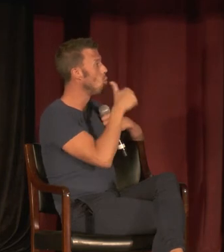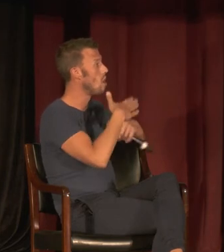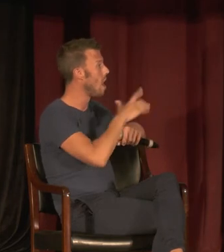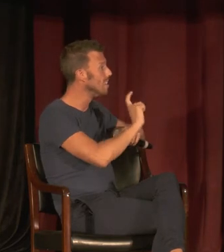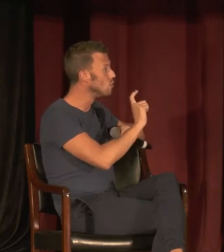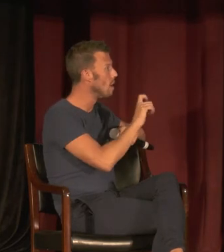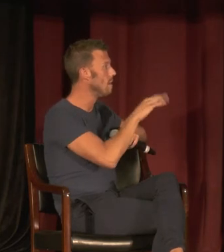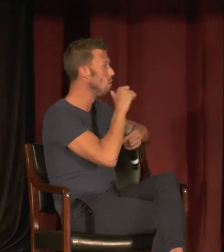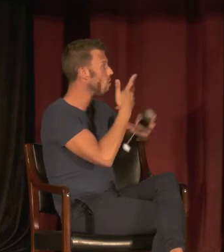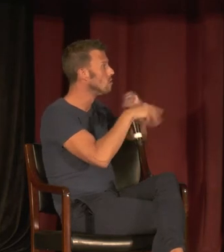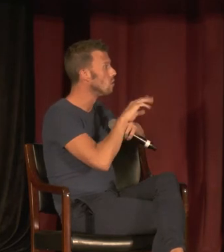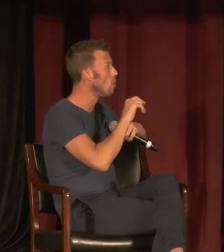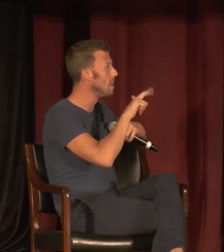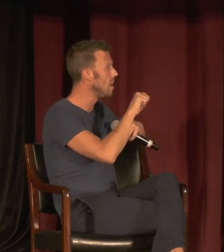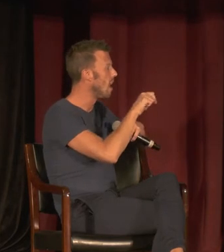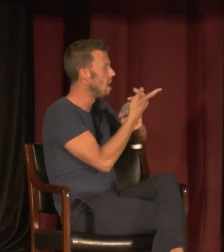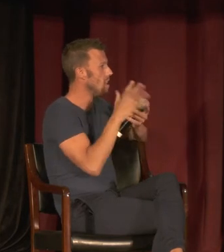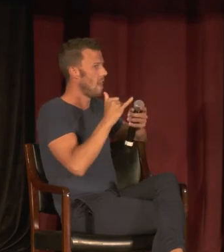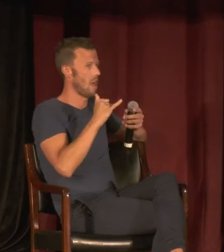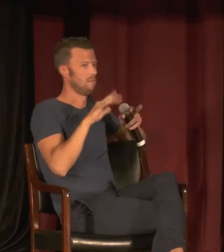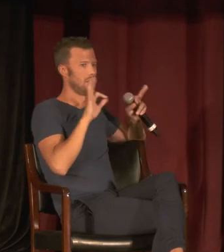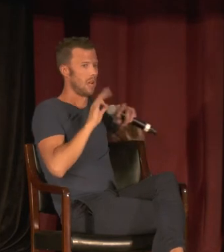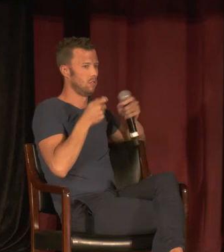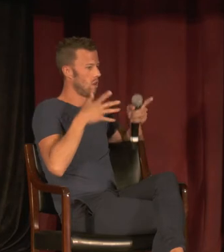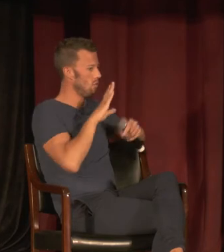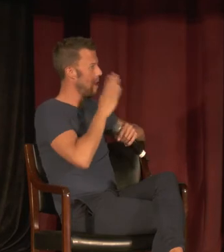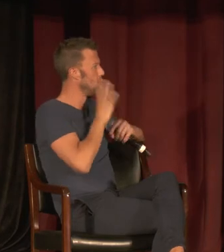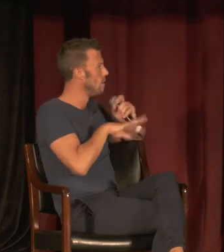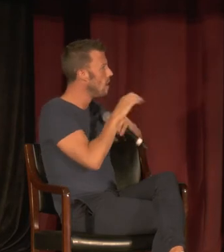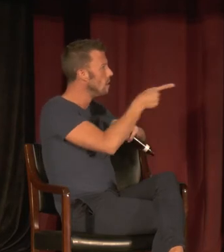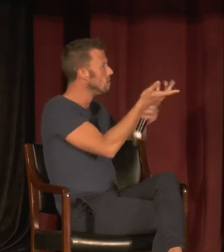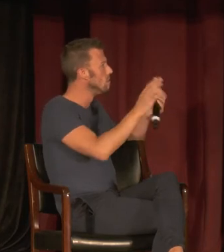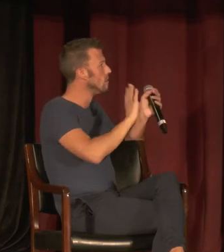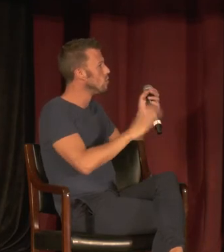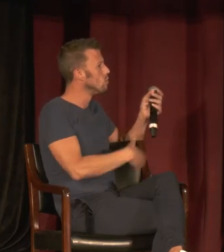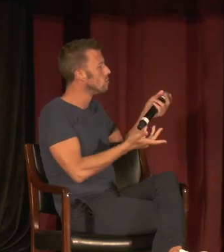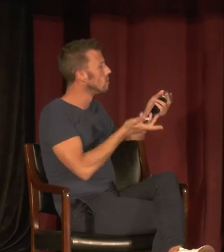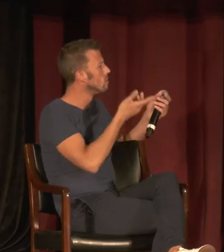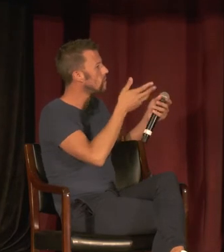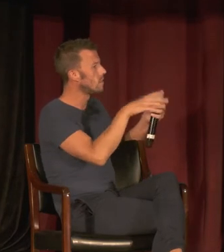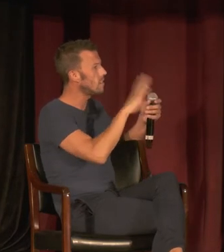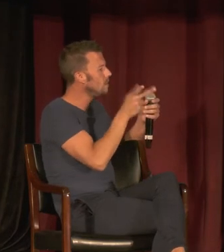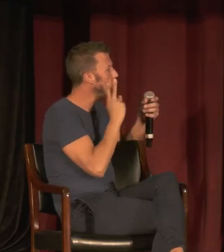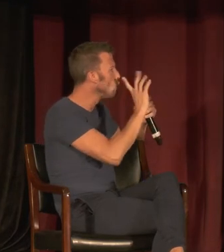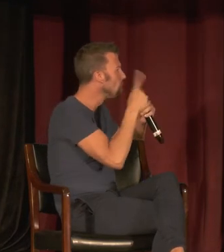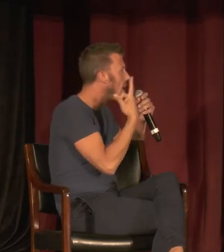if you weren't social, this casting director from America's Next Top Model would not have found you, wouldn't have seen your face on there.